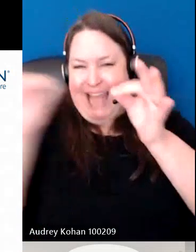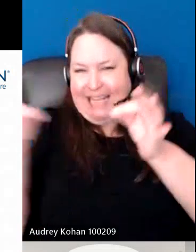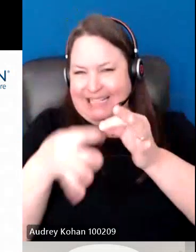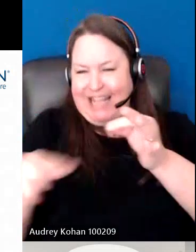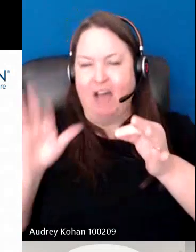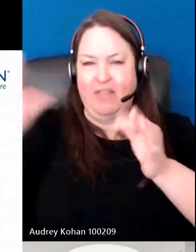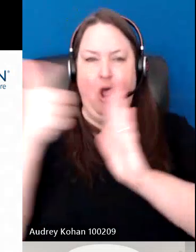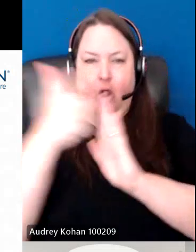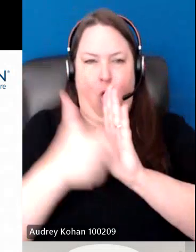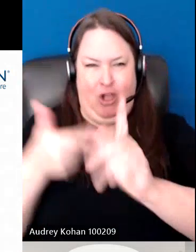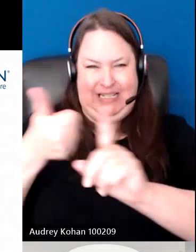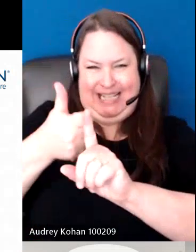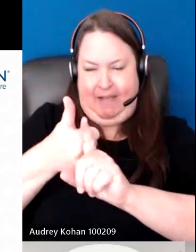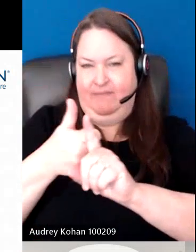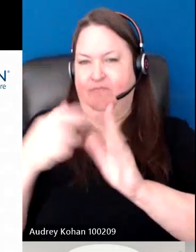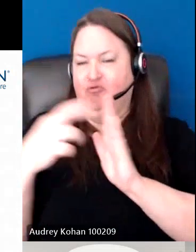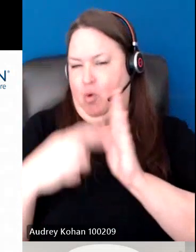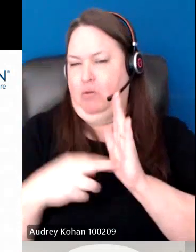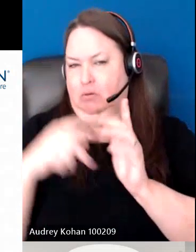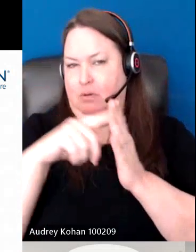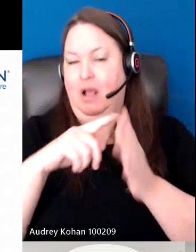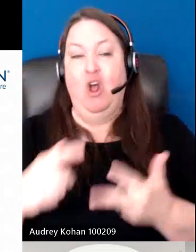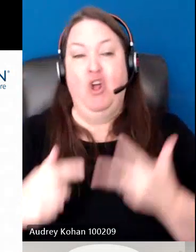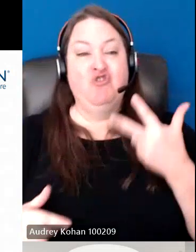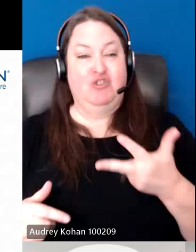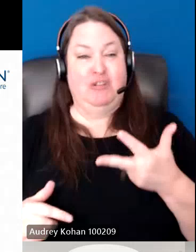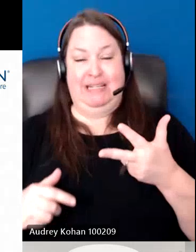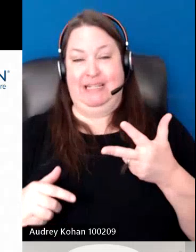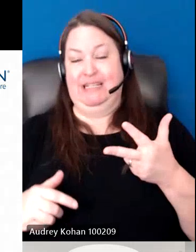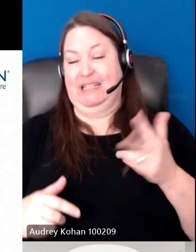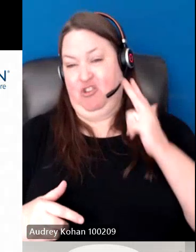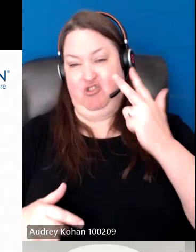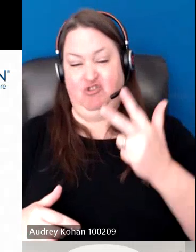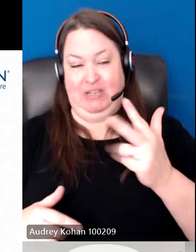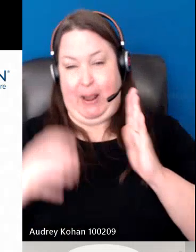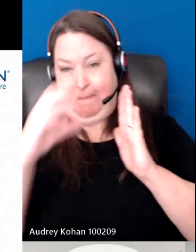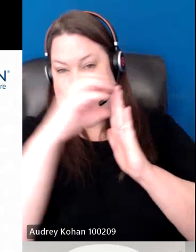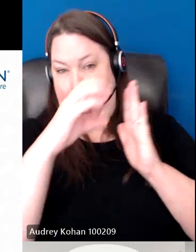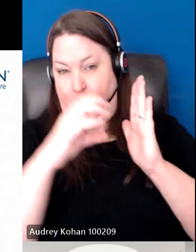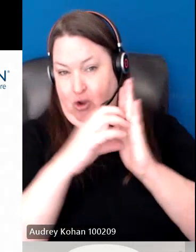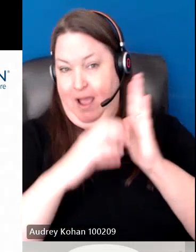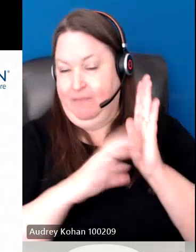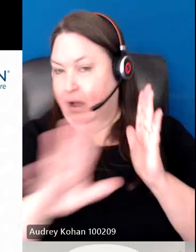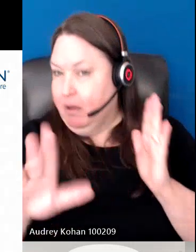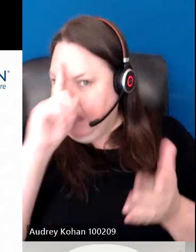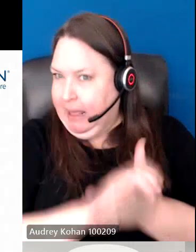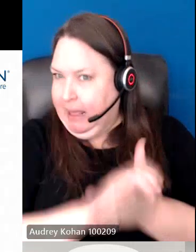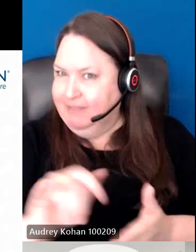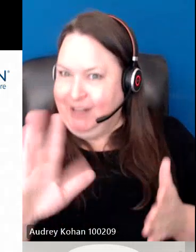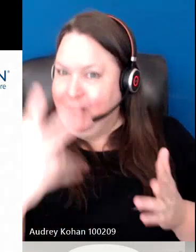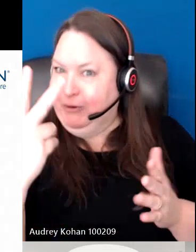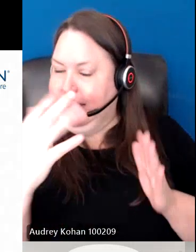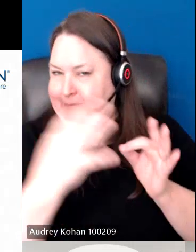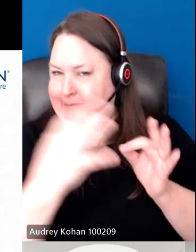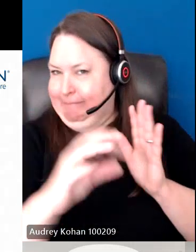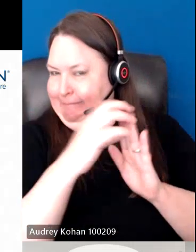itself uh it's just three paragraphs long uh if you believe it um that first begins